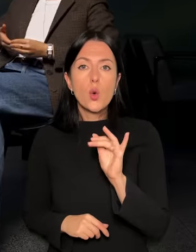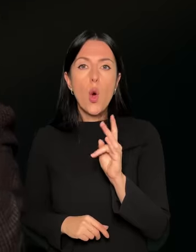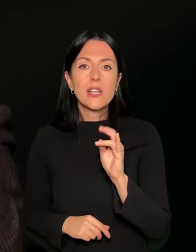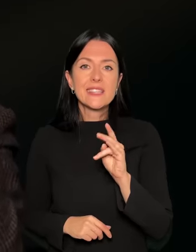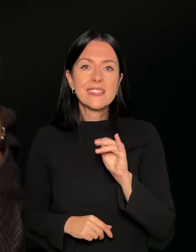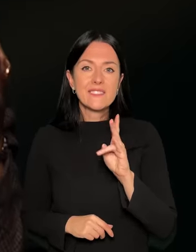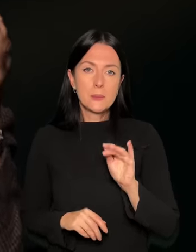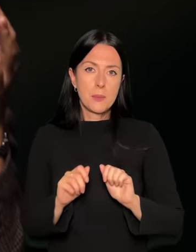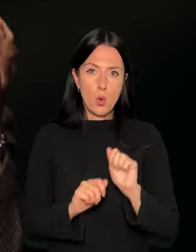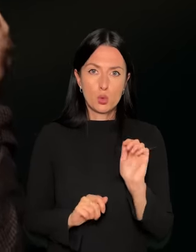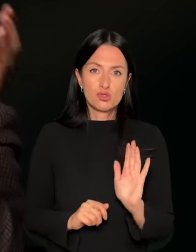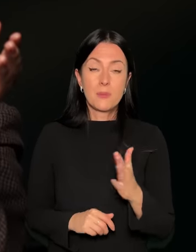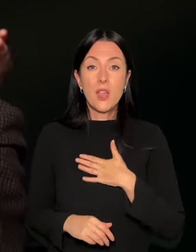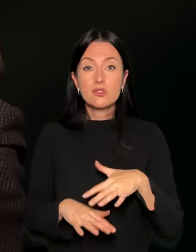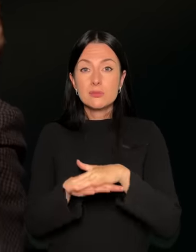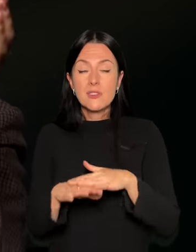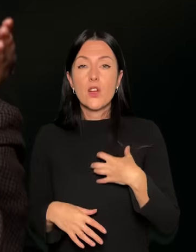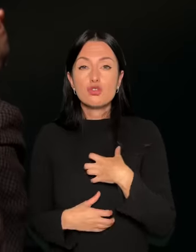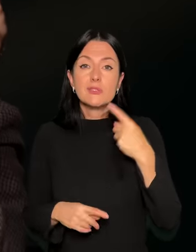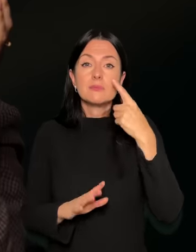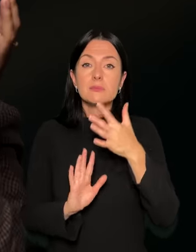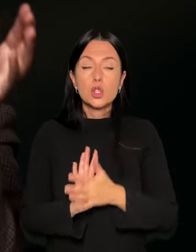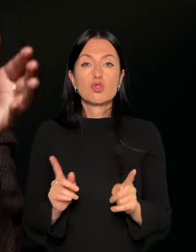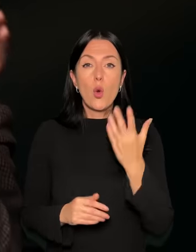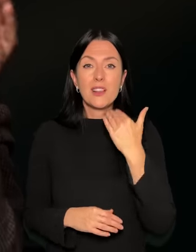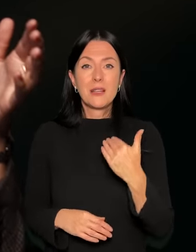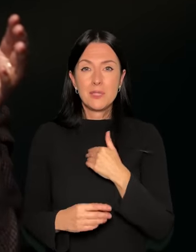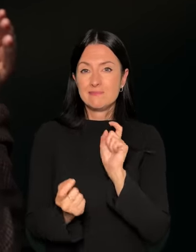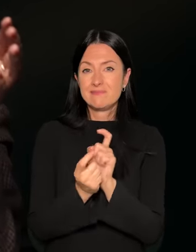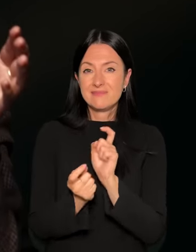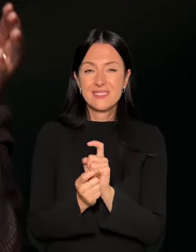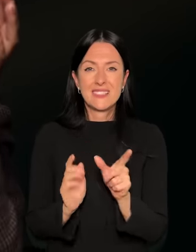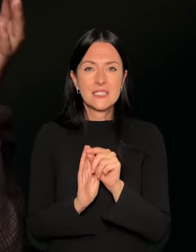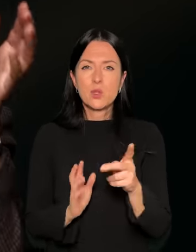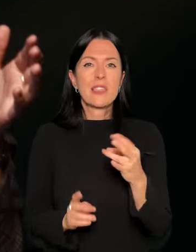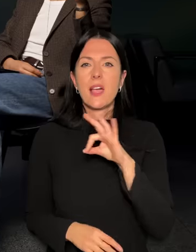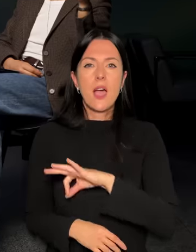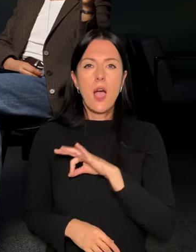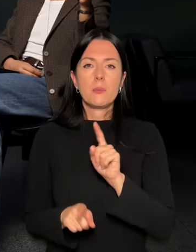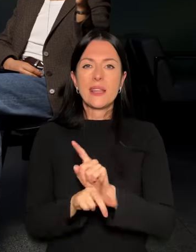It's also important in our society to understand that when we insult someone, we shouldn't use diagnoses.